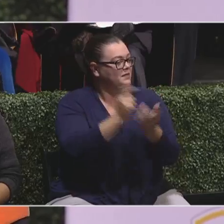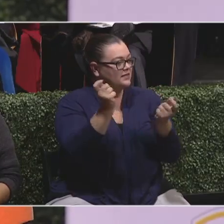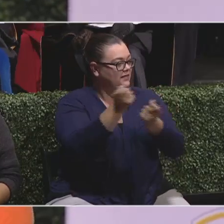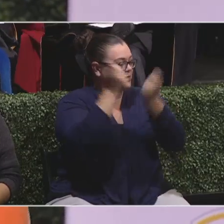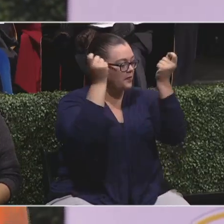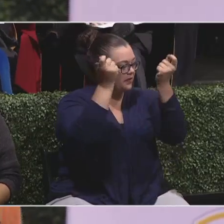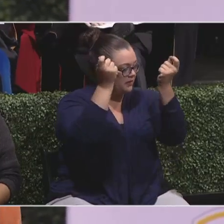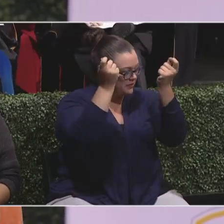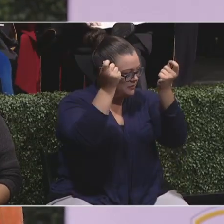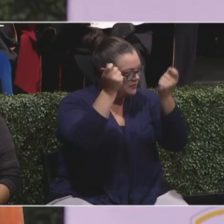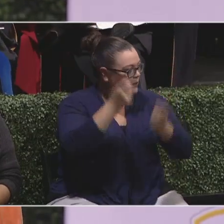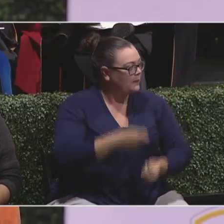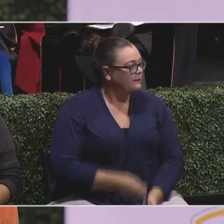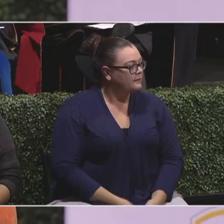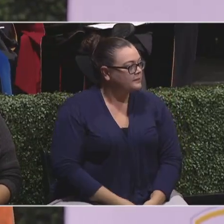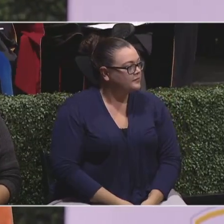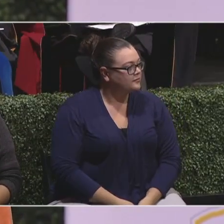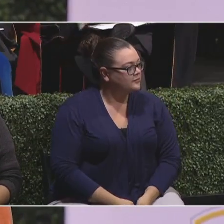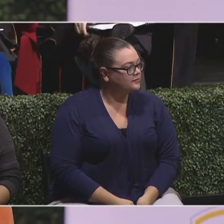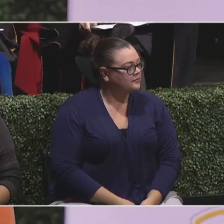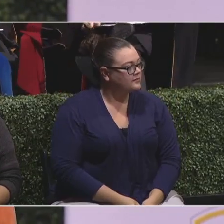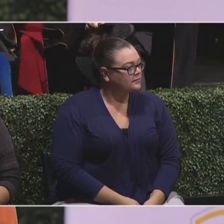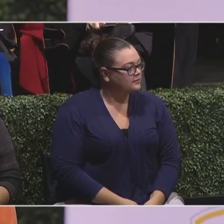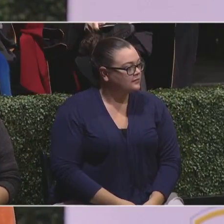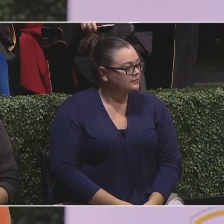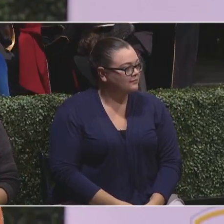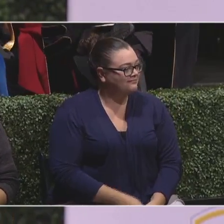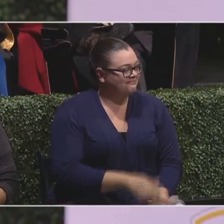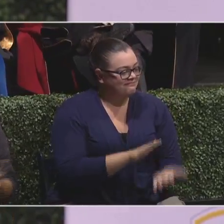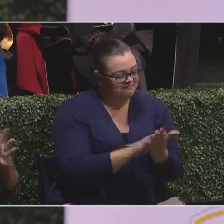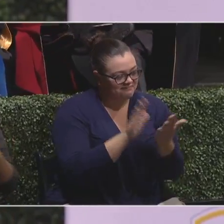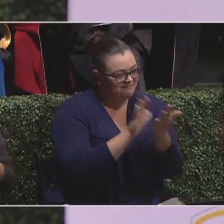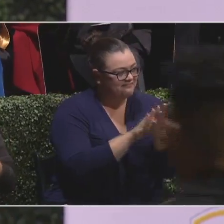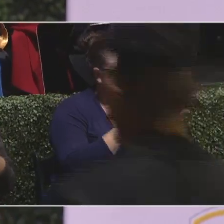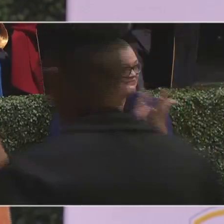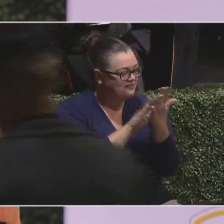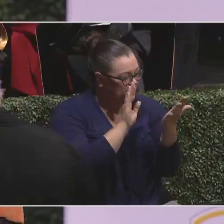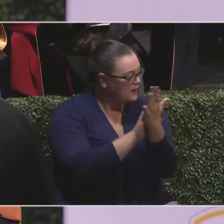I'M PAMELA SCOTT-JOHNSON THE DEAN OF THE COLLEGE OF NATURAL AND SOCIAL SCIENCES.